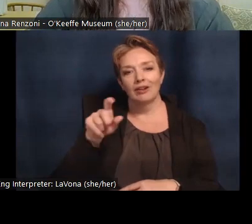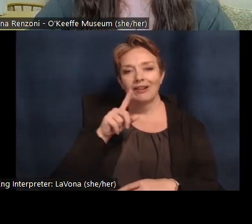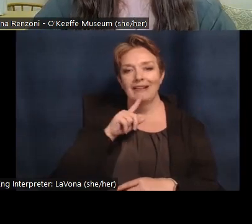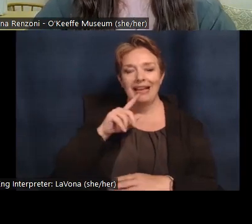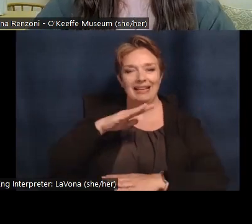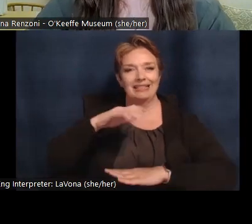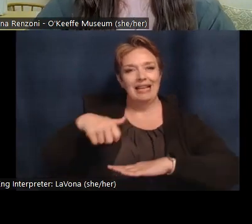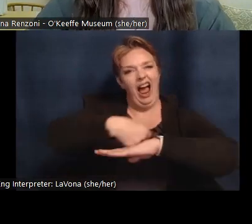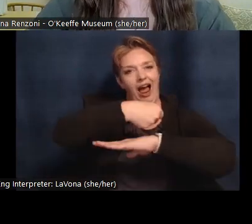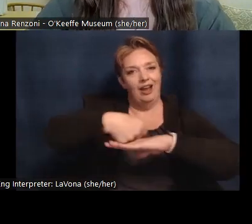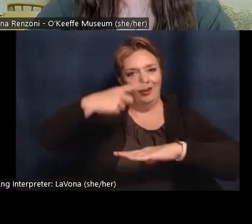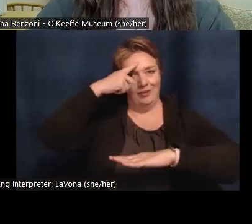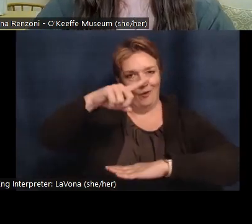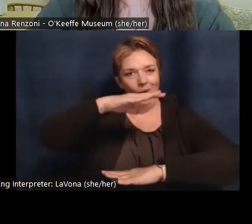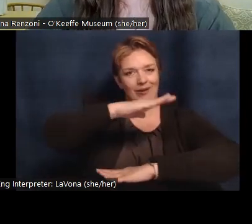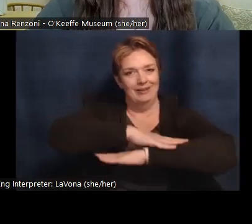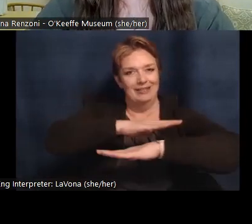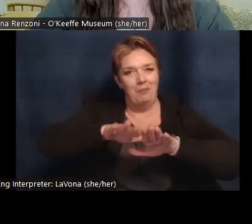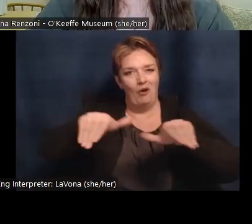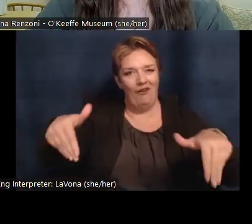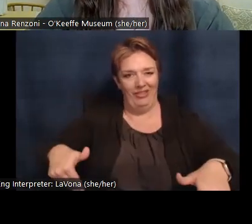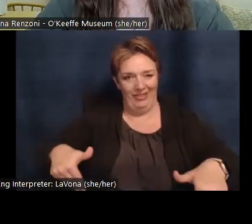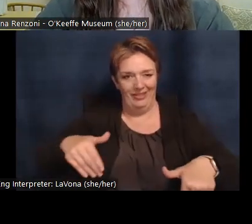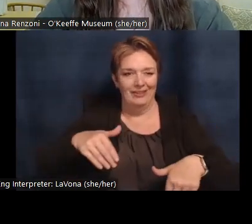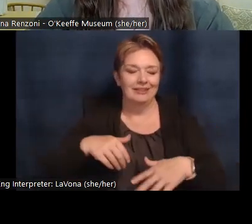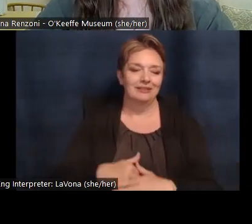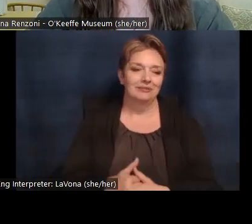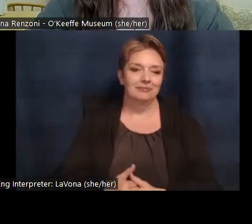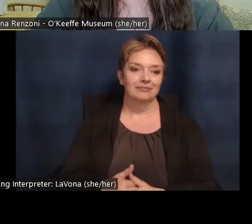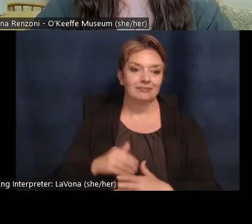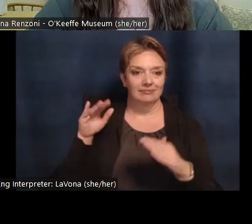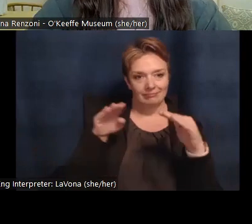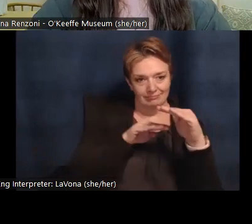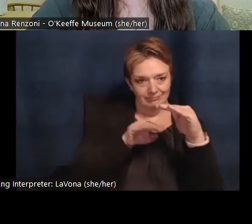and then through here, you would peek into the dining room.